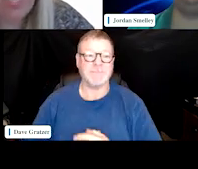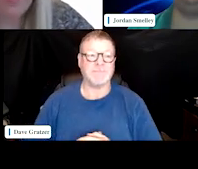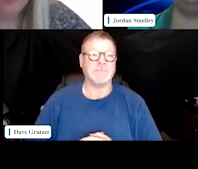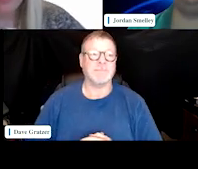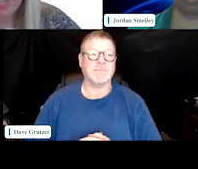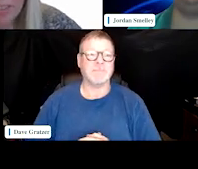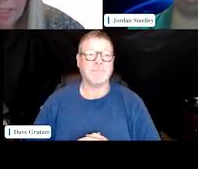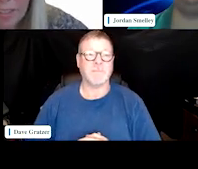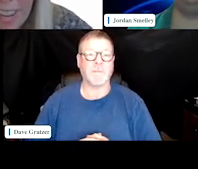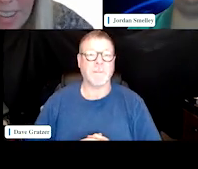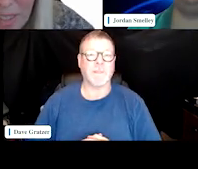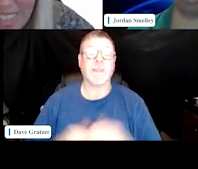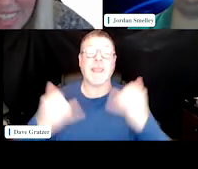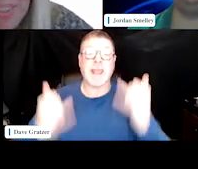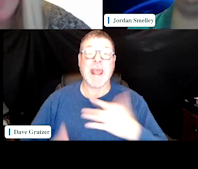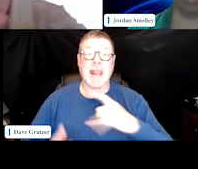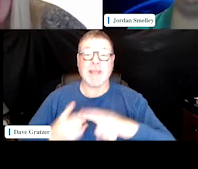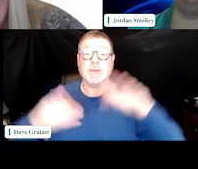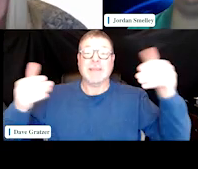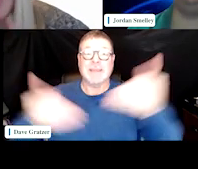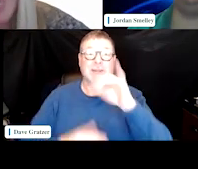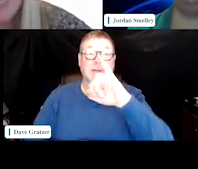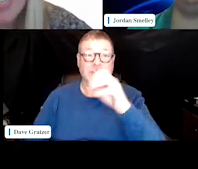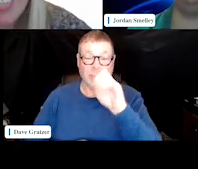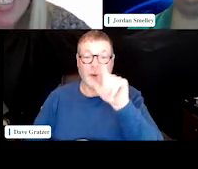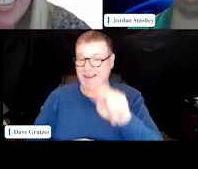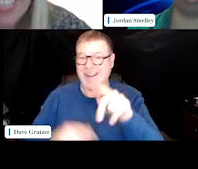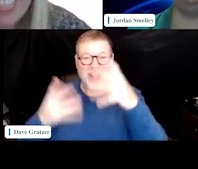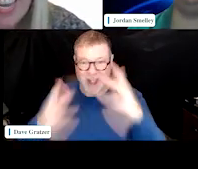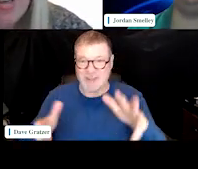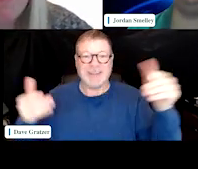So now, I'd like to introduce Jordan, which you kind of already had his introduction.